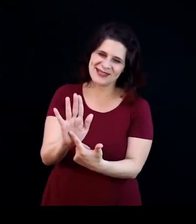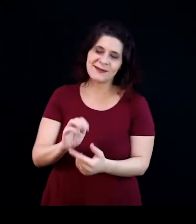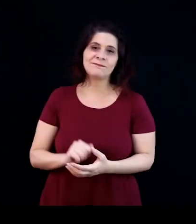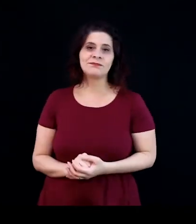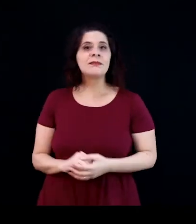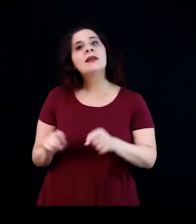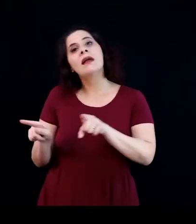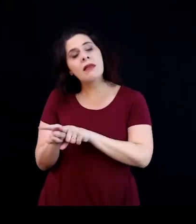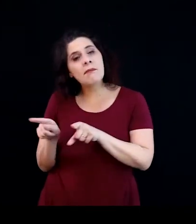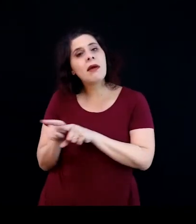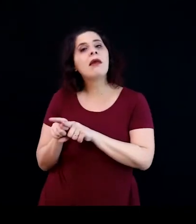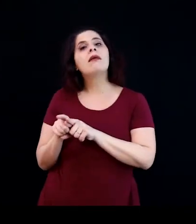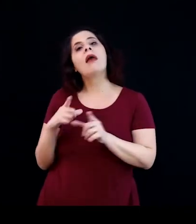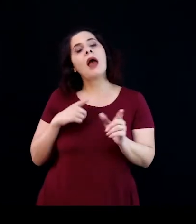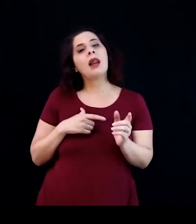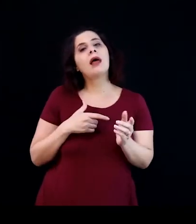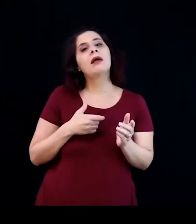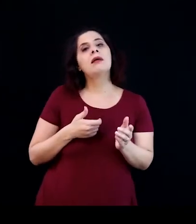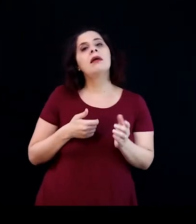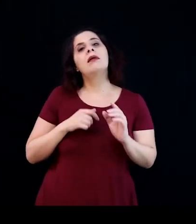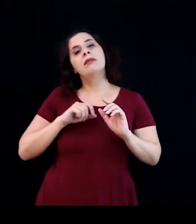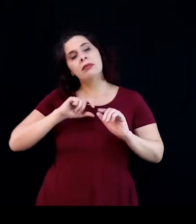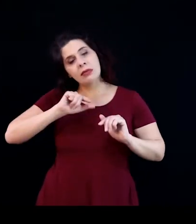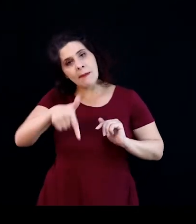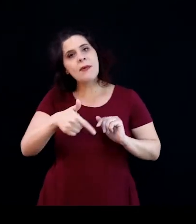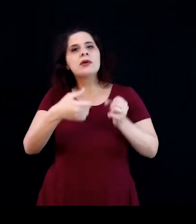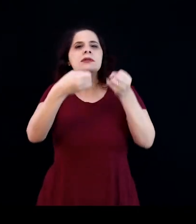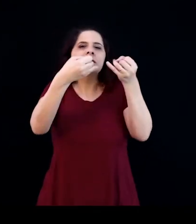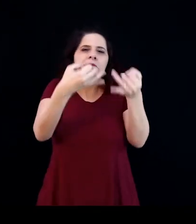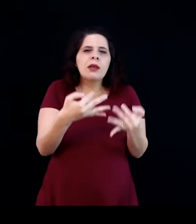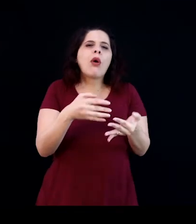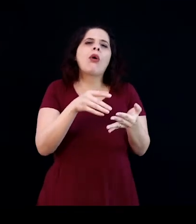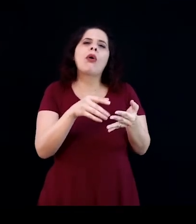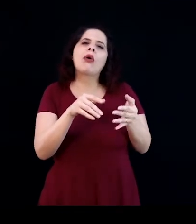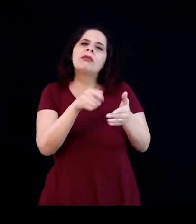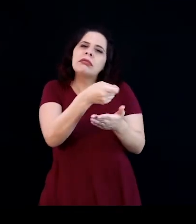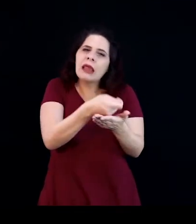And she wrote a short piece about what she’s done afterwards.